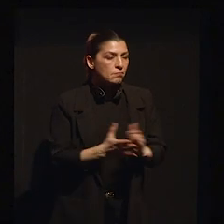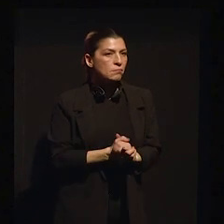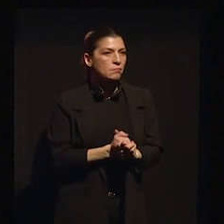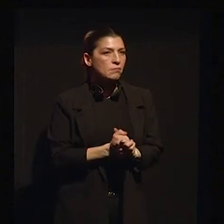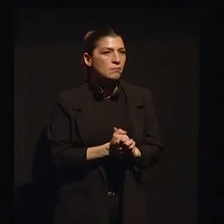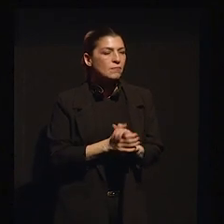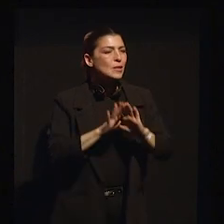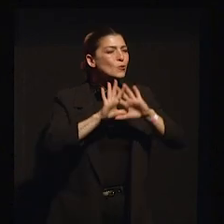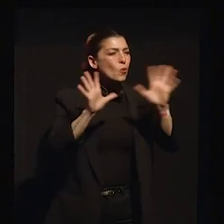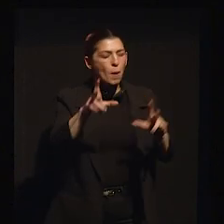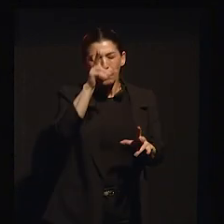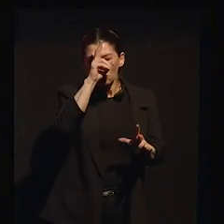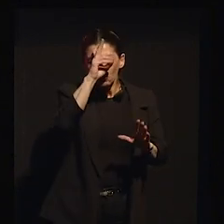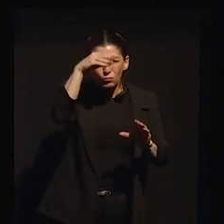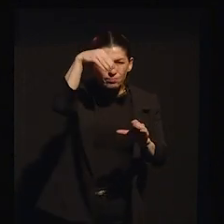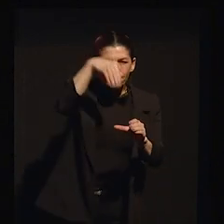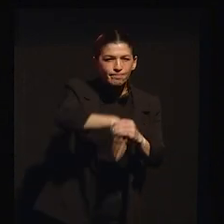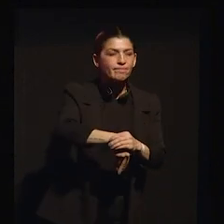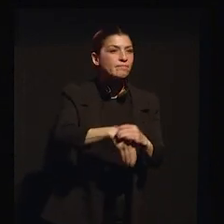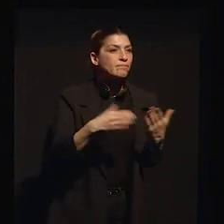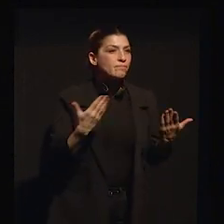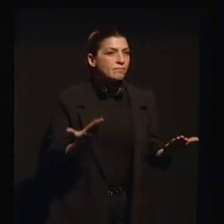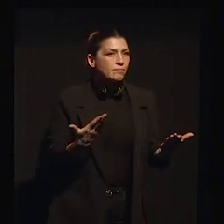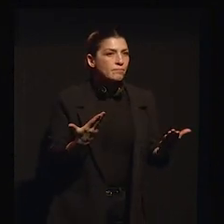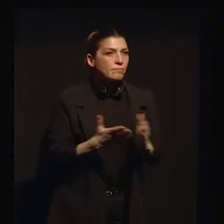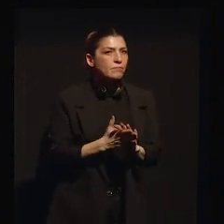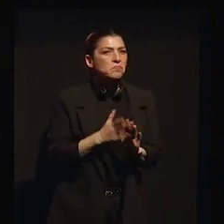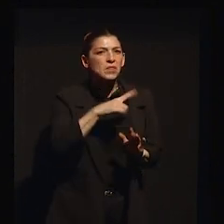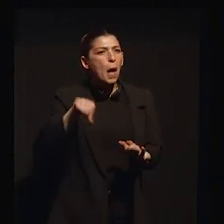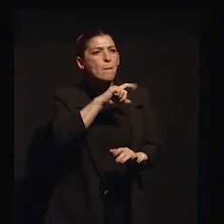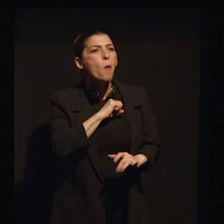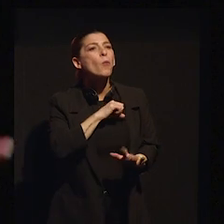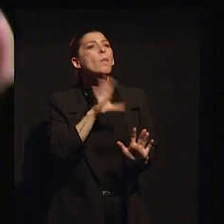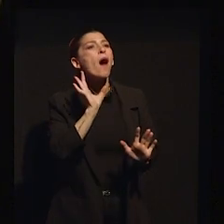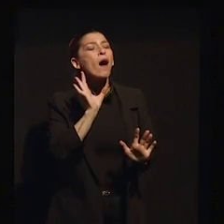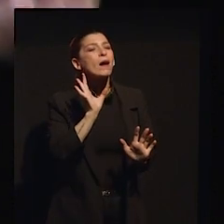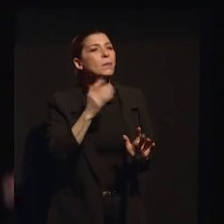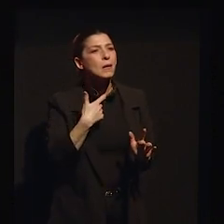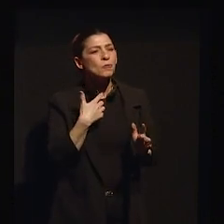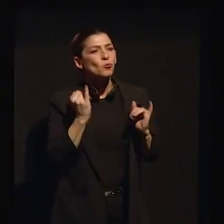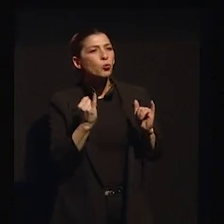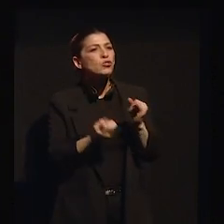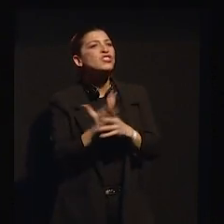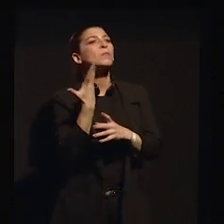I just want to get out of here, right now.” So, I fell into a black hole, a rabbit hole.